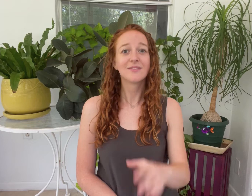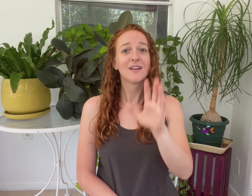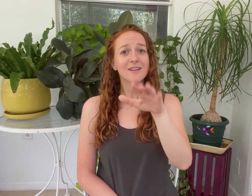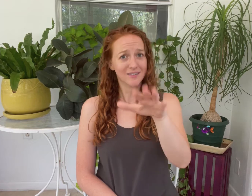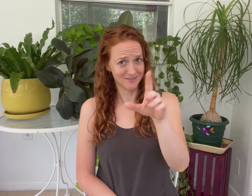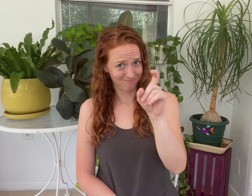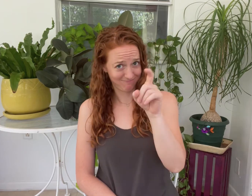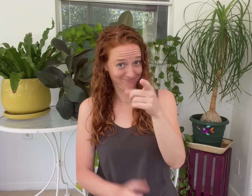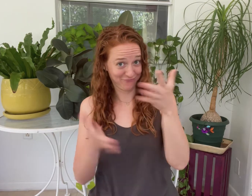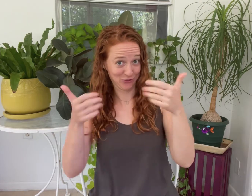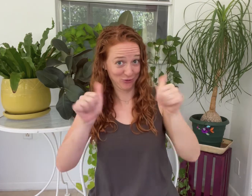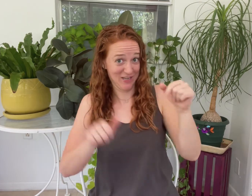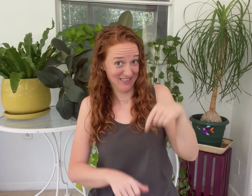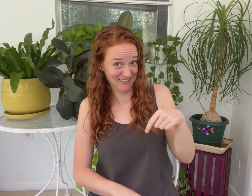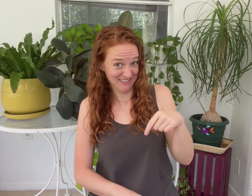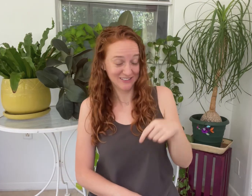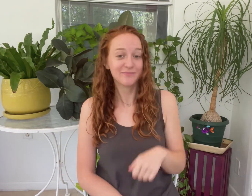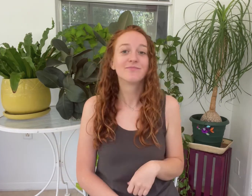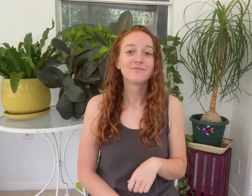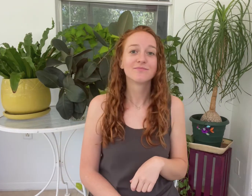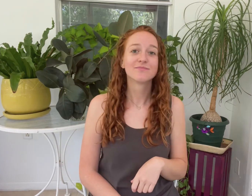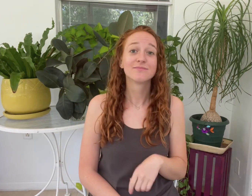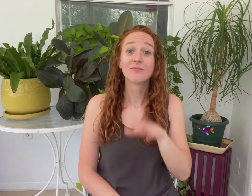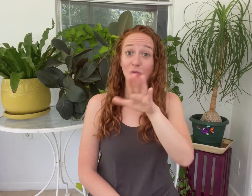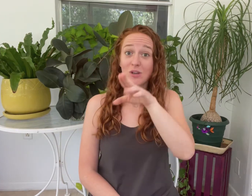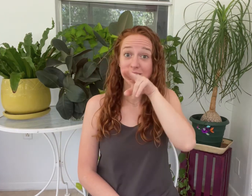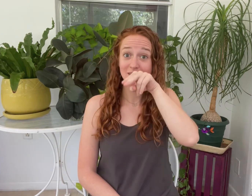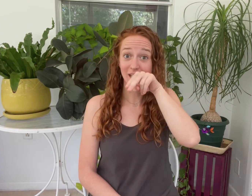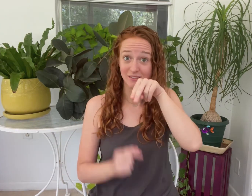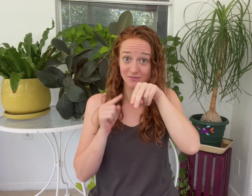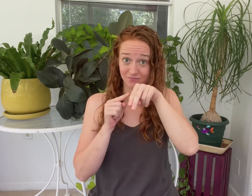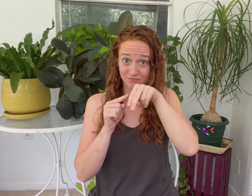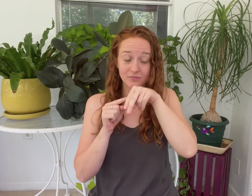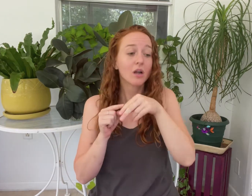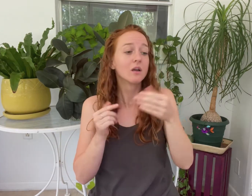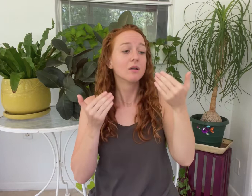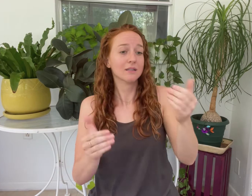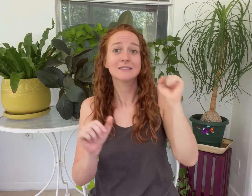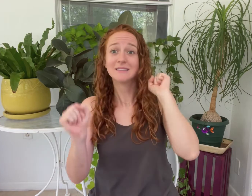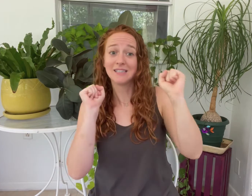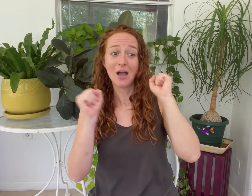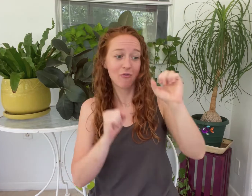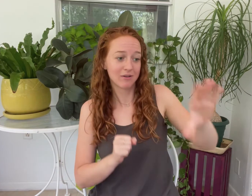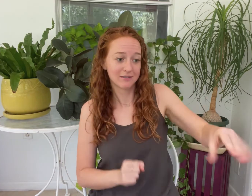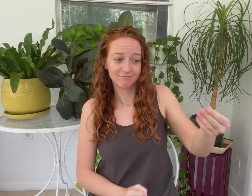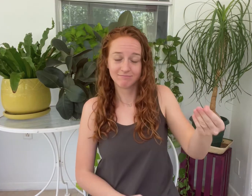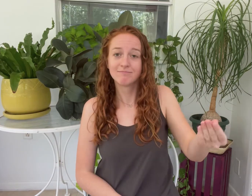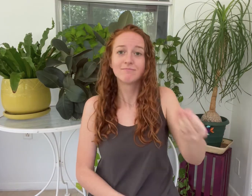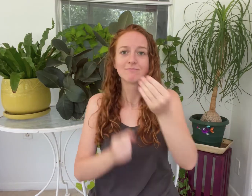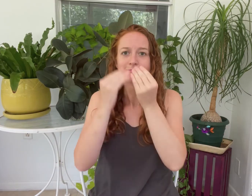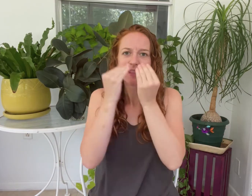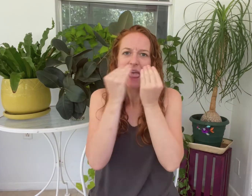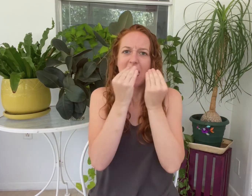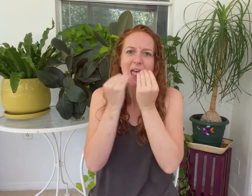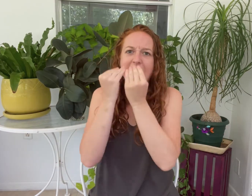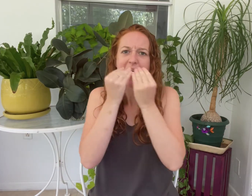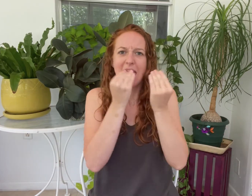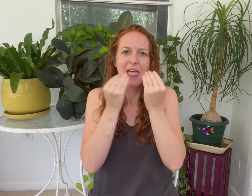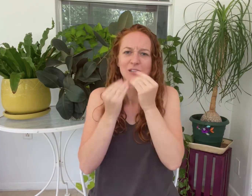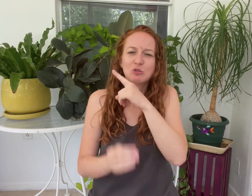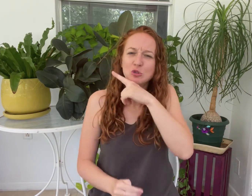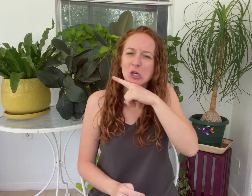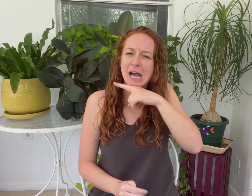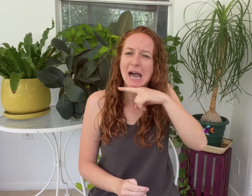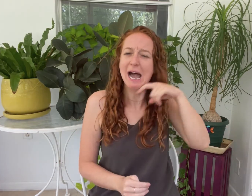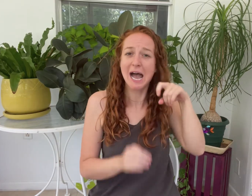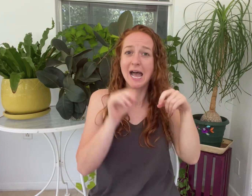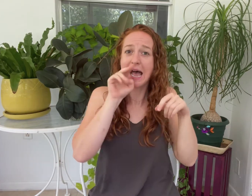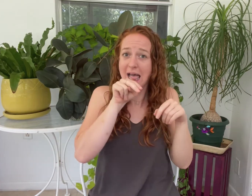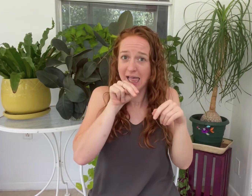Have you tried drying your tongue using a towel